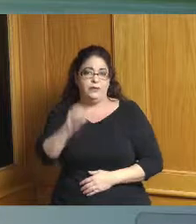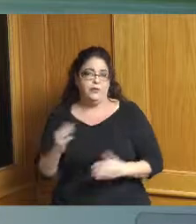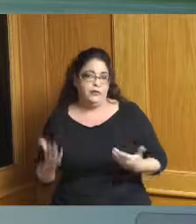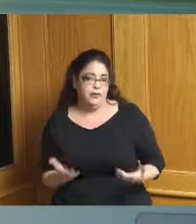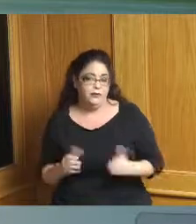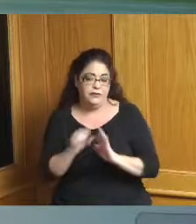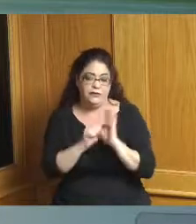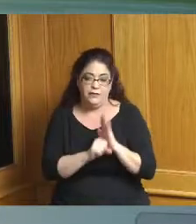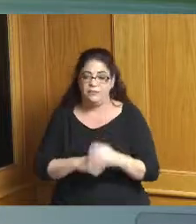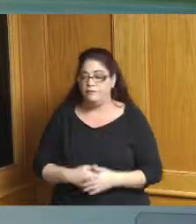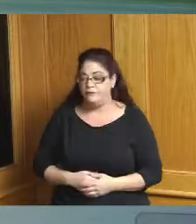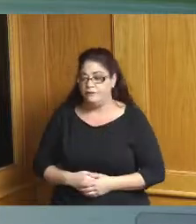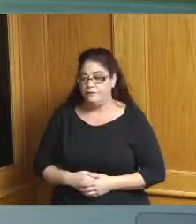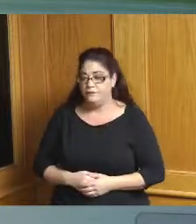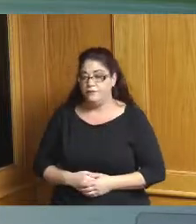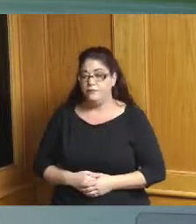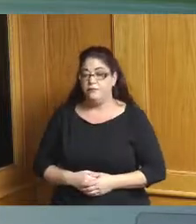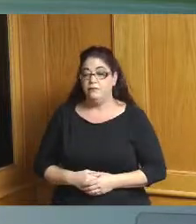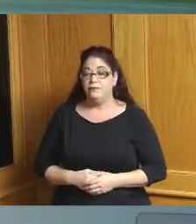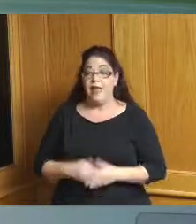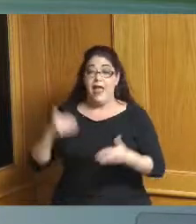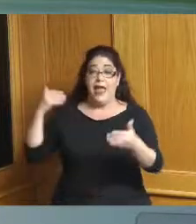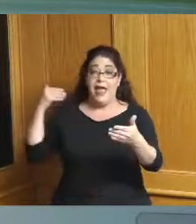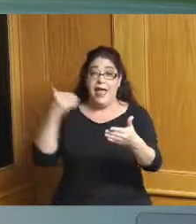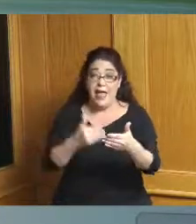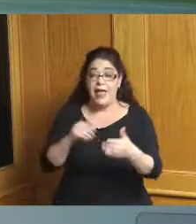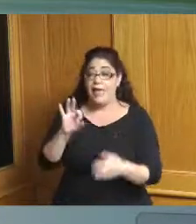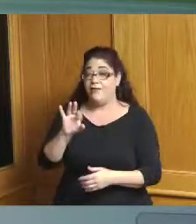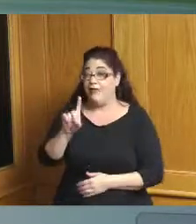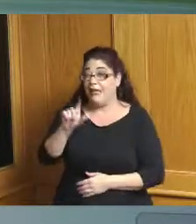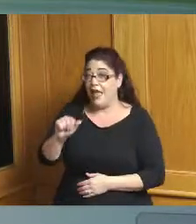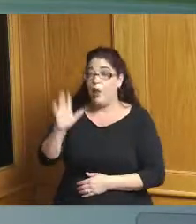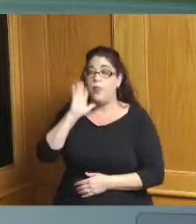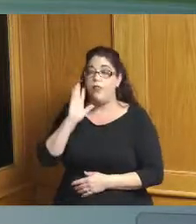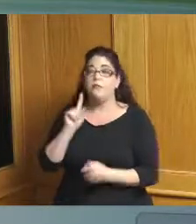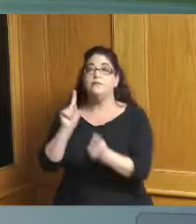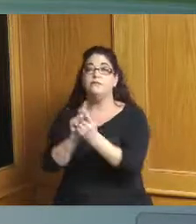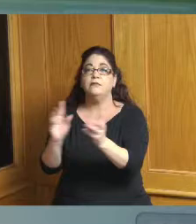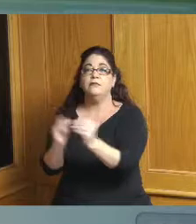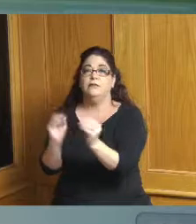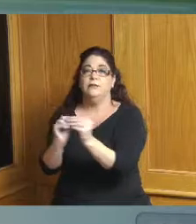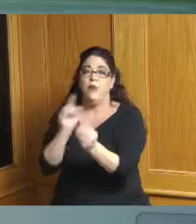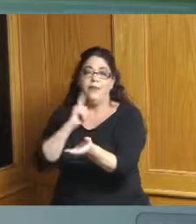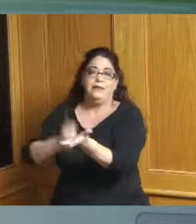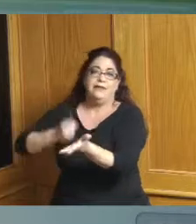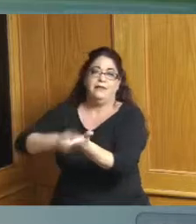we hear that at the end of the month the FDA is going to meet and discuss the Pfizer vaccine for